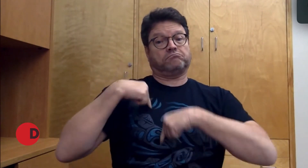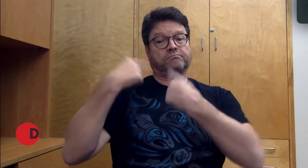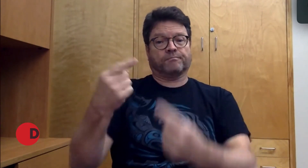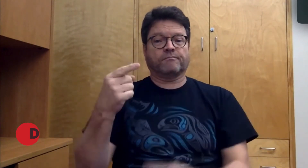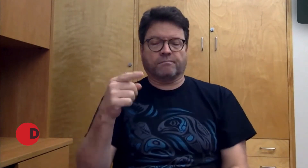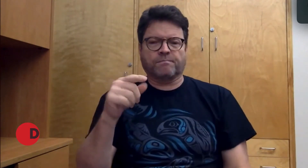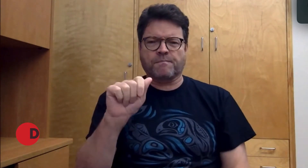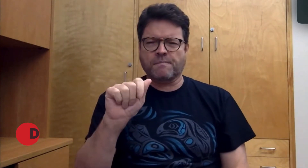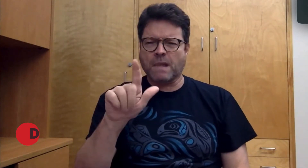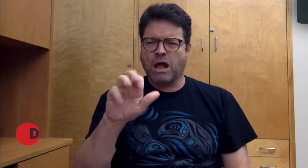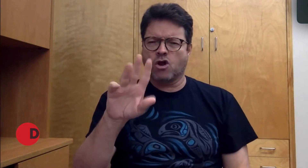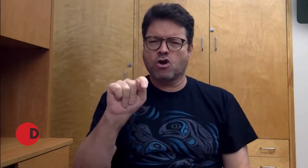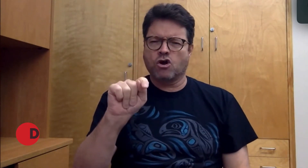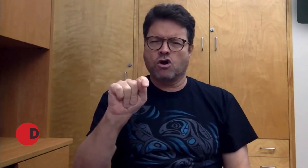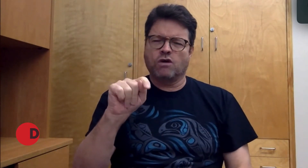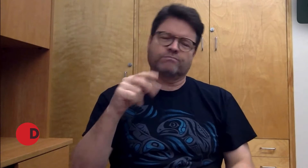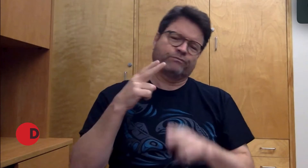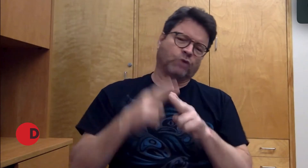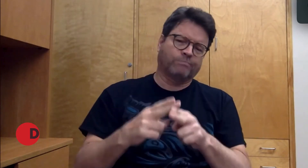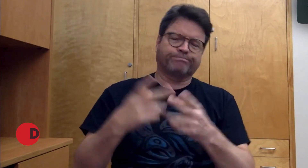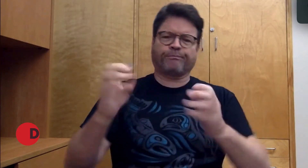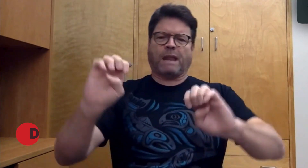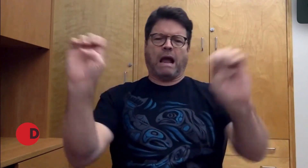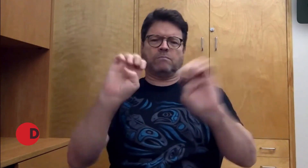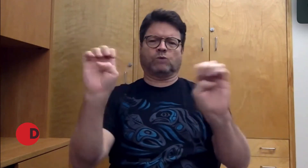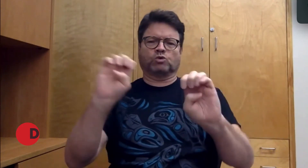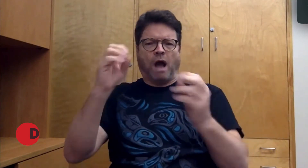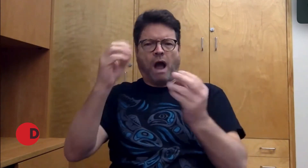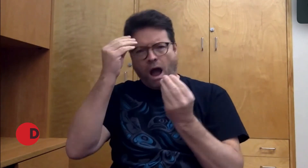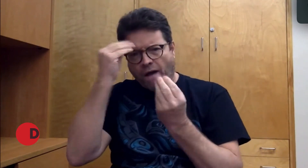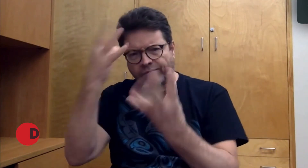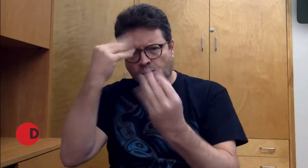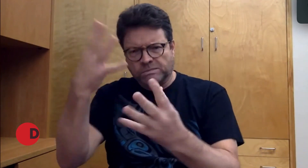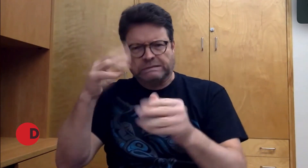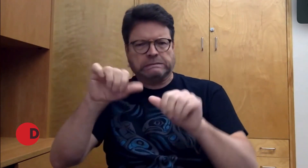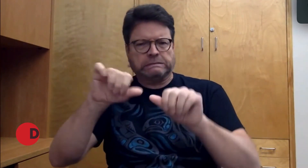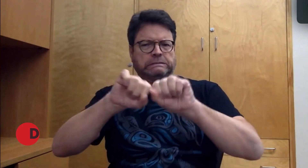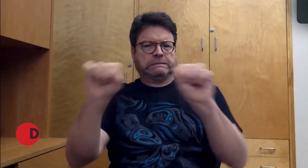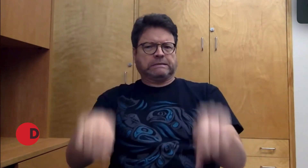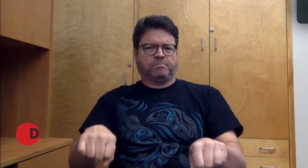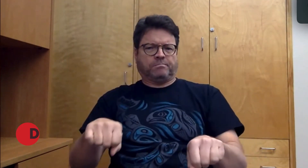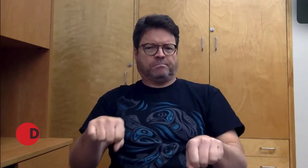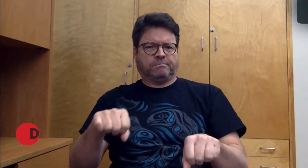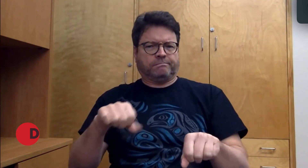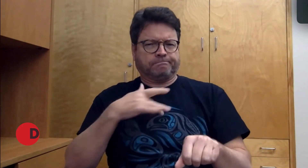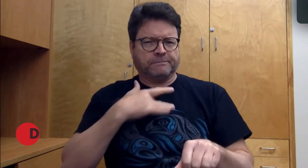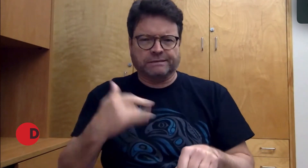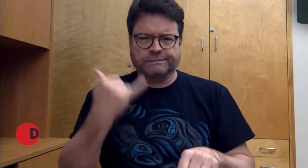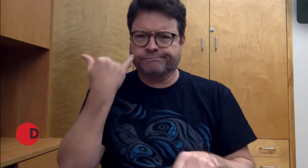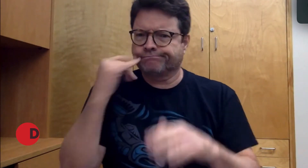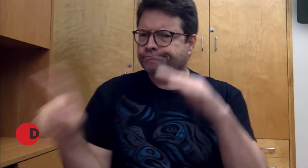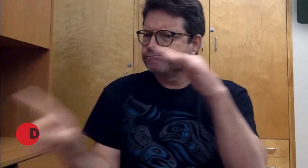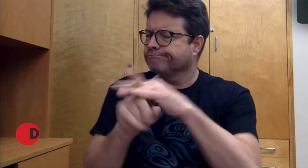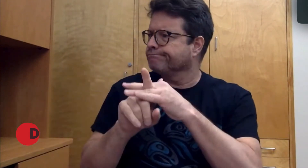Only Starbucks had internet connection - nothing anywhere else. Not even at the motel. Also, B.C. usually sends out alerts - it's called